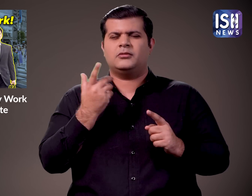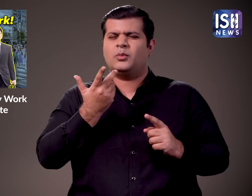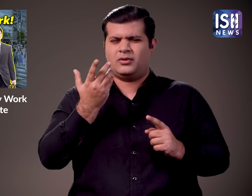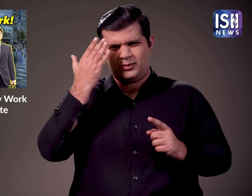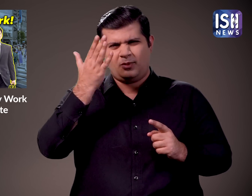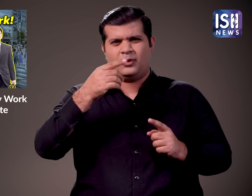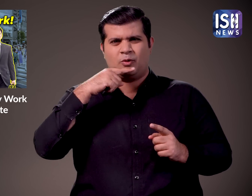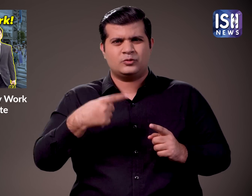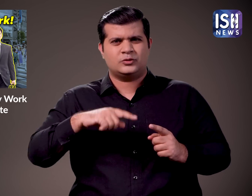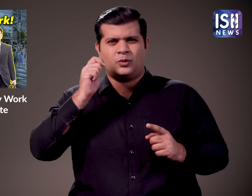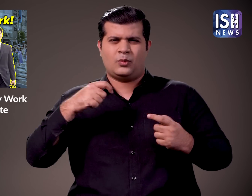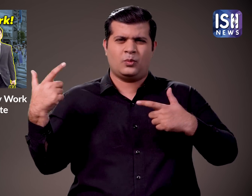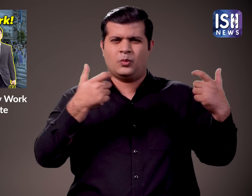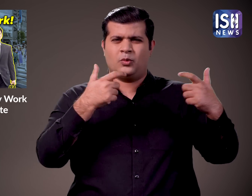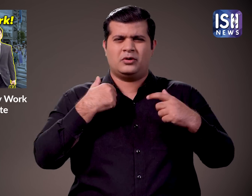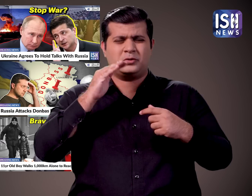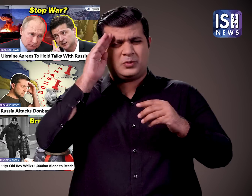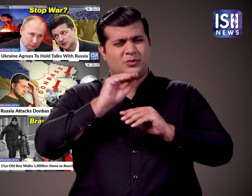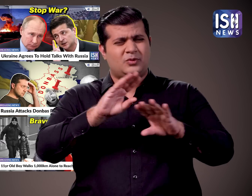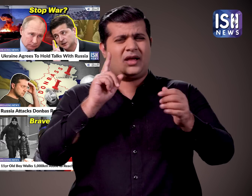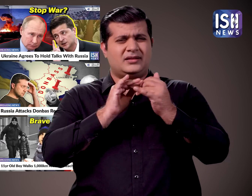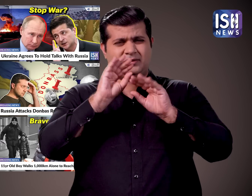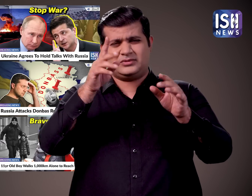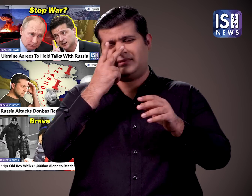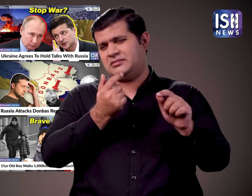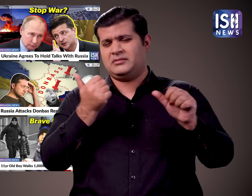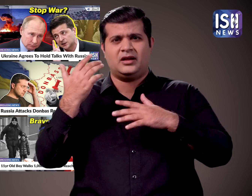You all know about Russia-Ukraine war. ISH News has released multiple videos on this to watch.